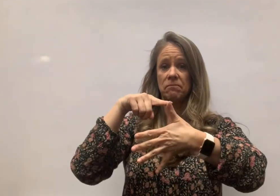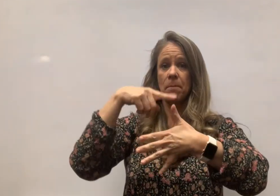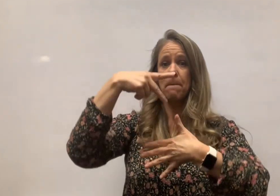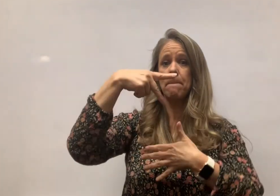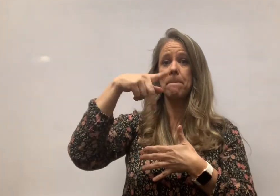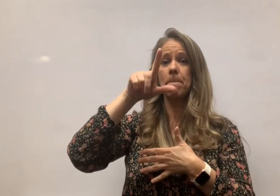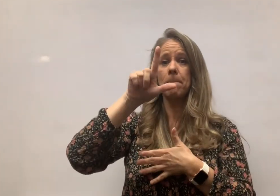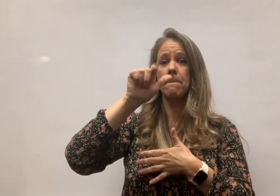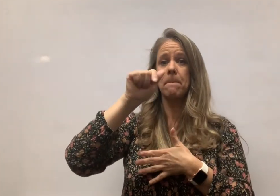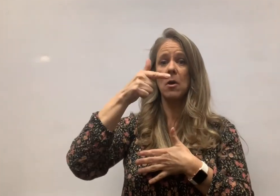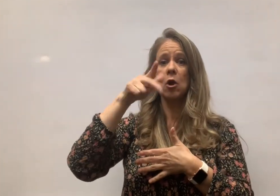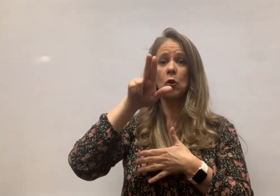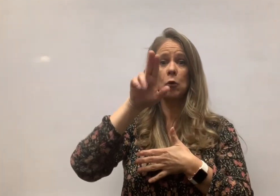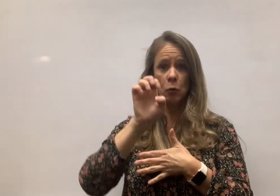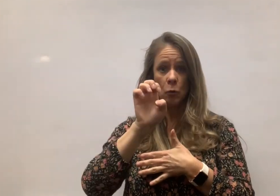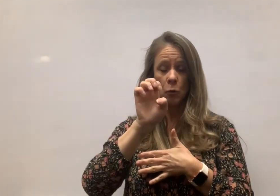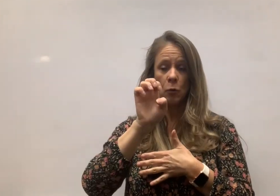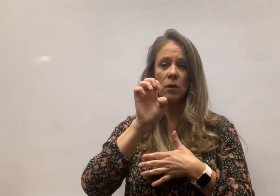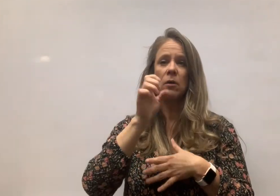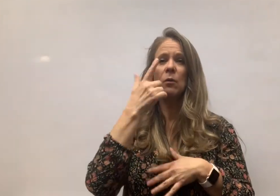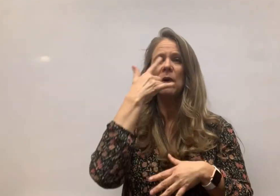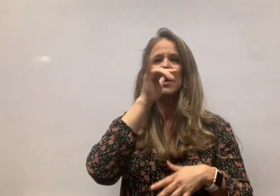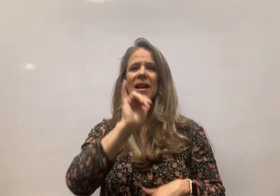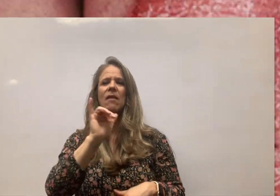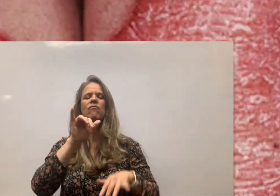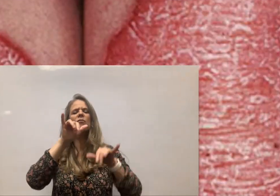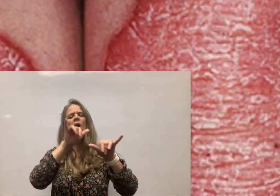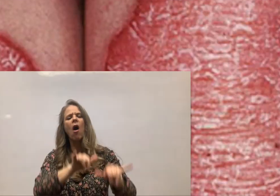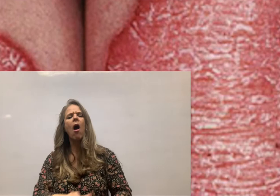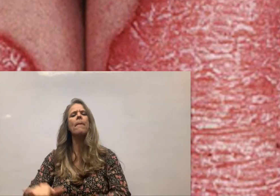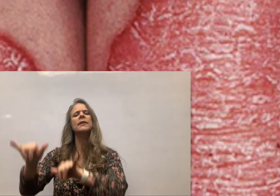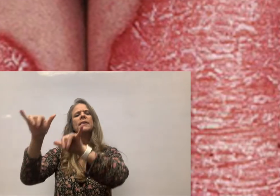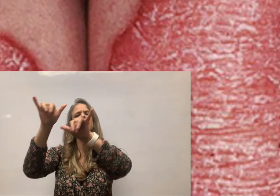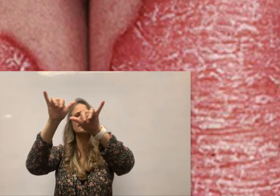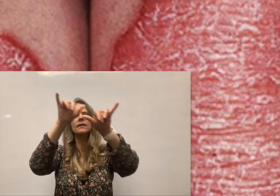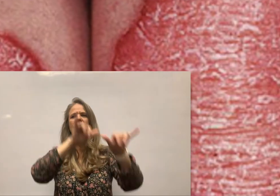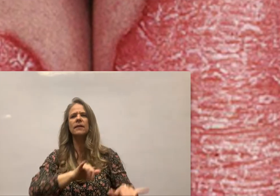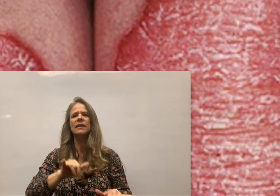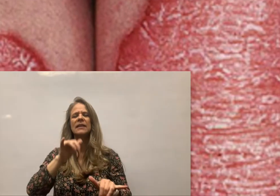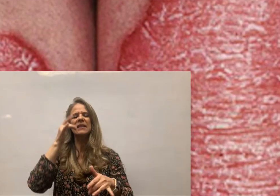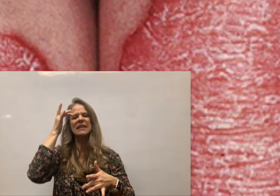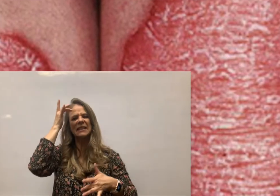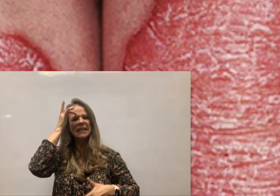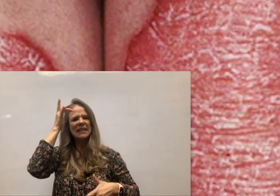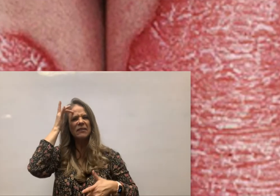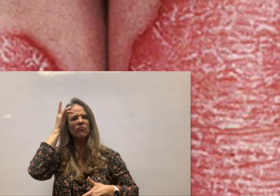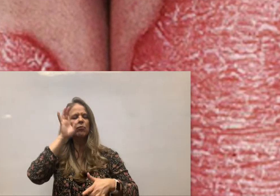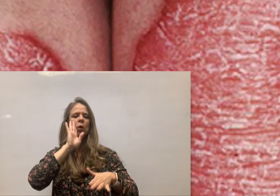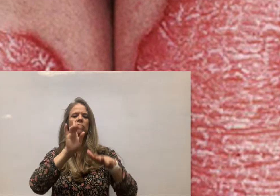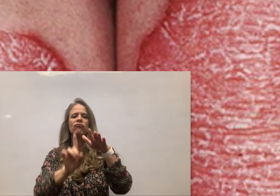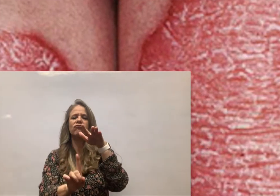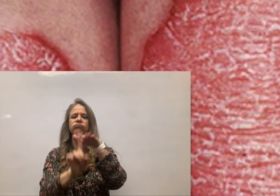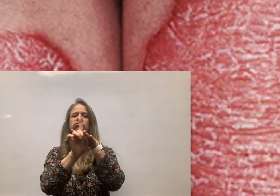Plaque-it is a common form of the disease and appears